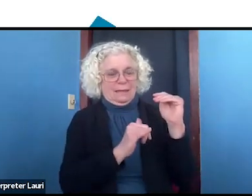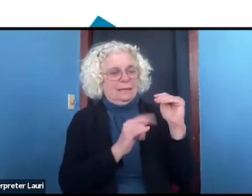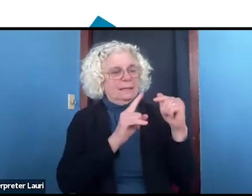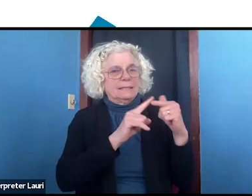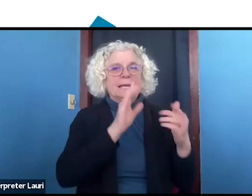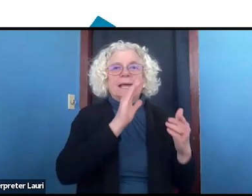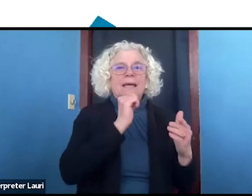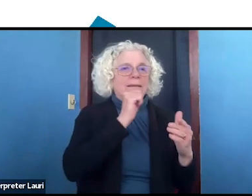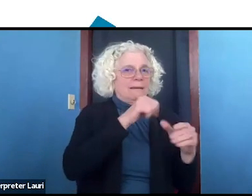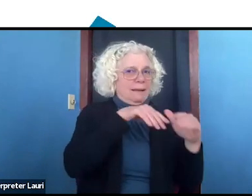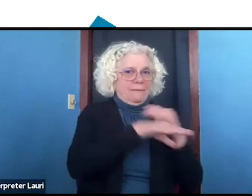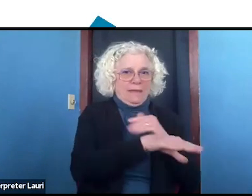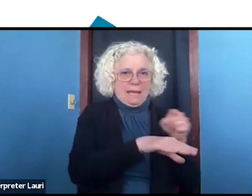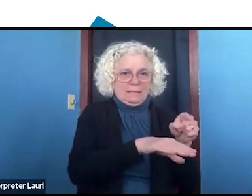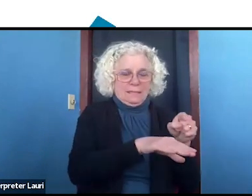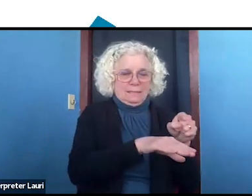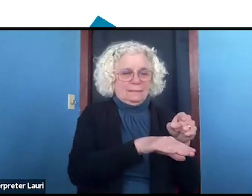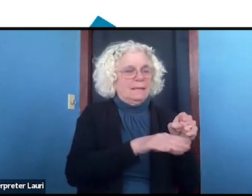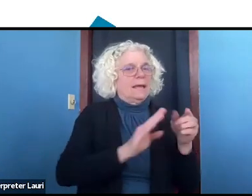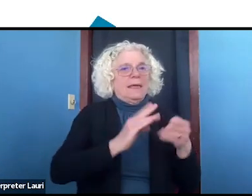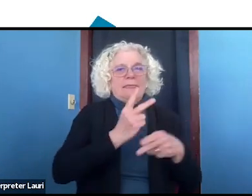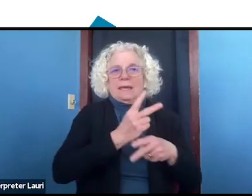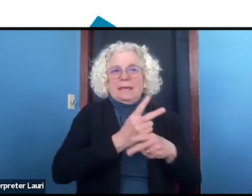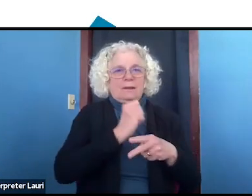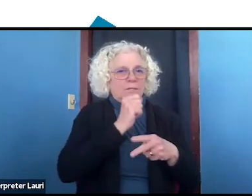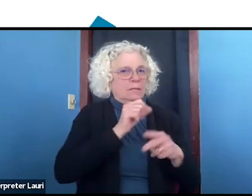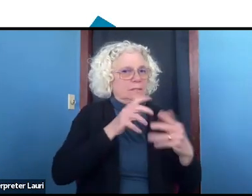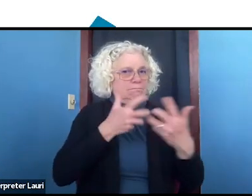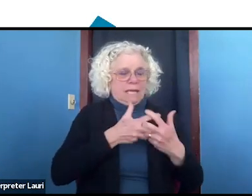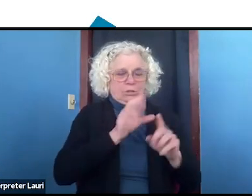to culturally responsive care, we see how this inequity can play out